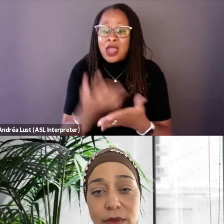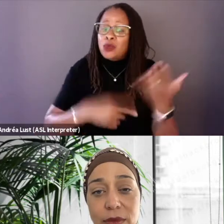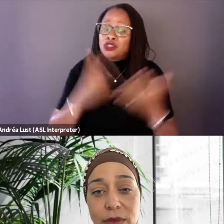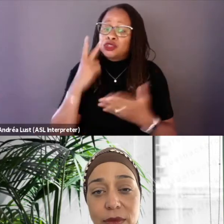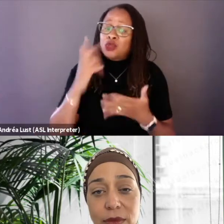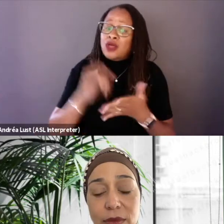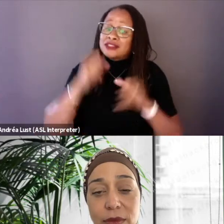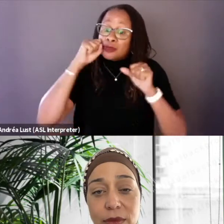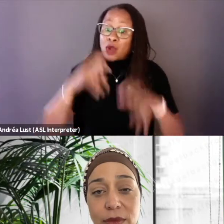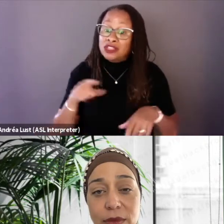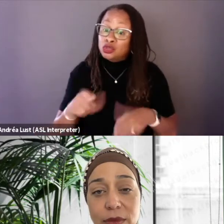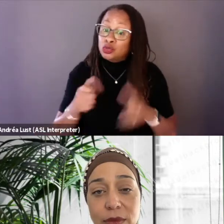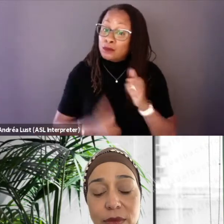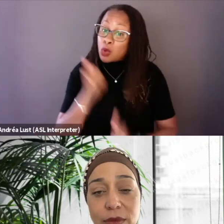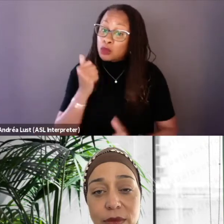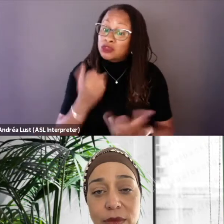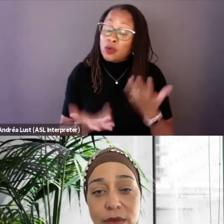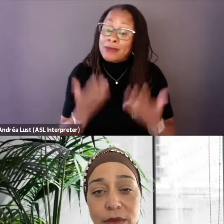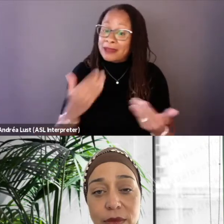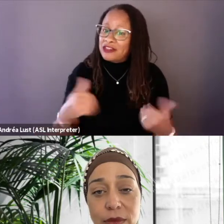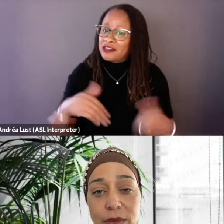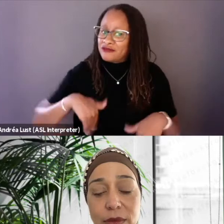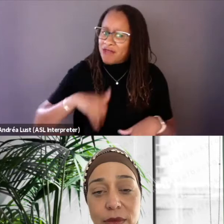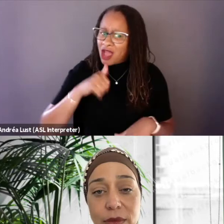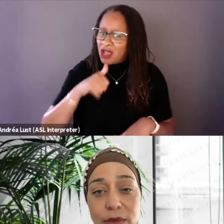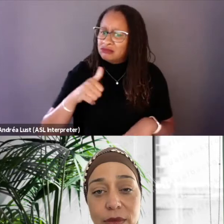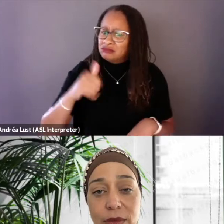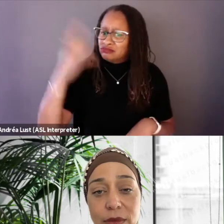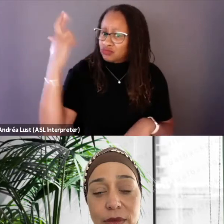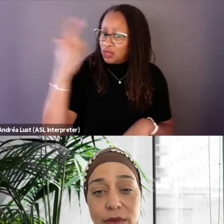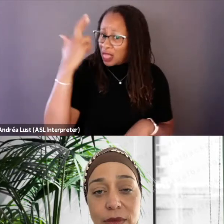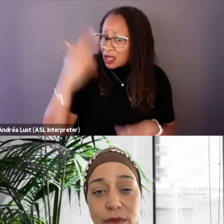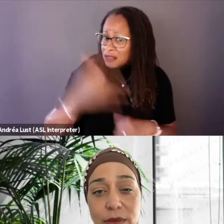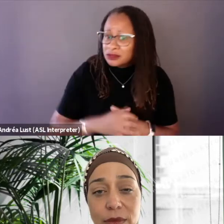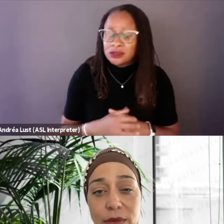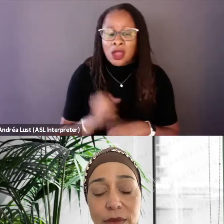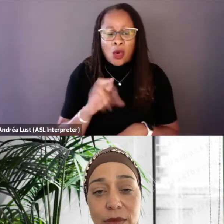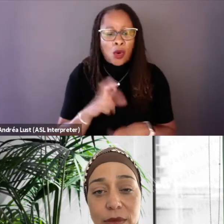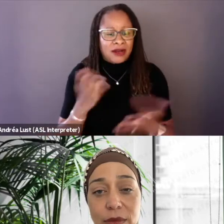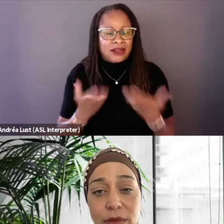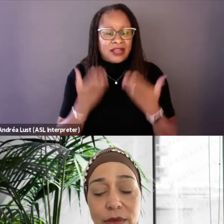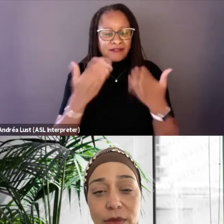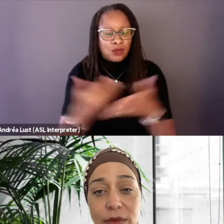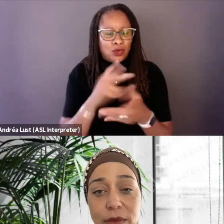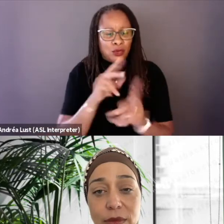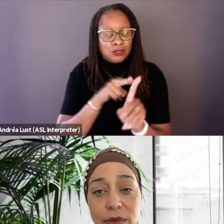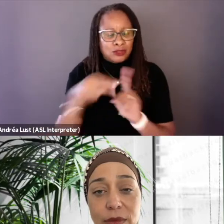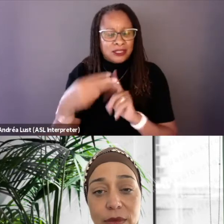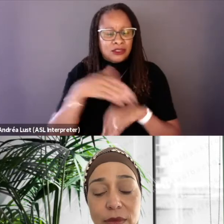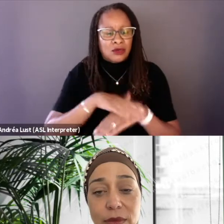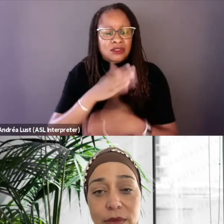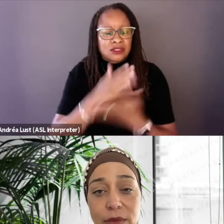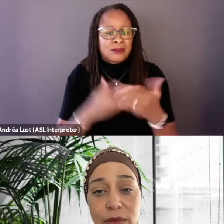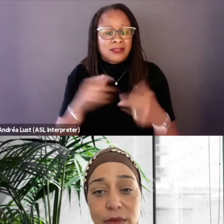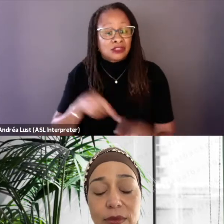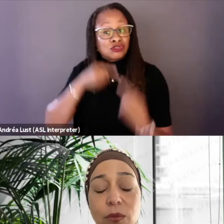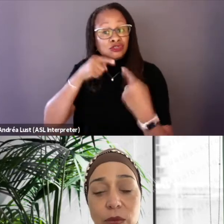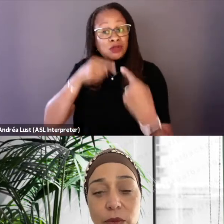or that maybe you hadn't quite realized or that kind of gave you a new perspective on some of the struggles that we've been talking about?